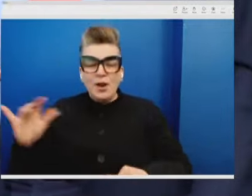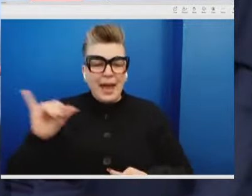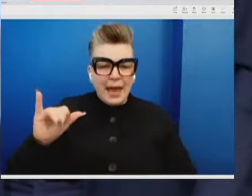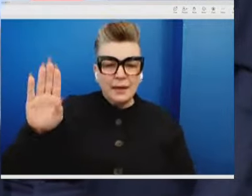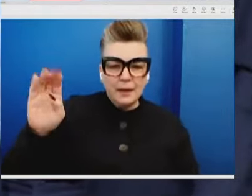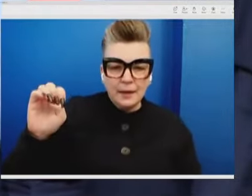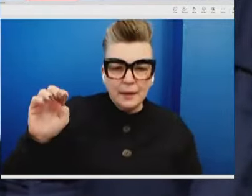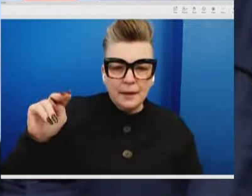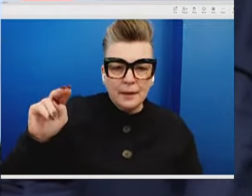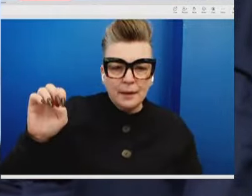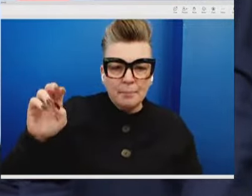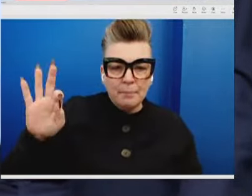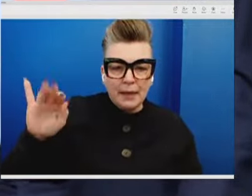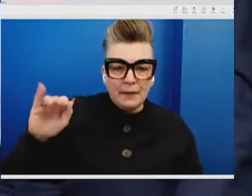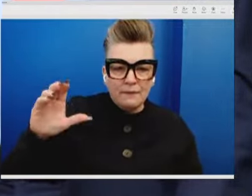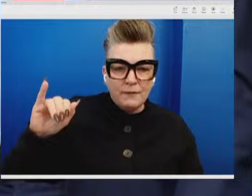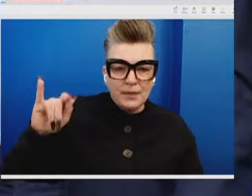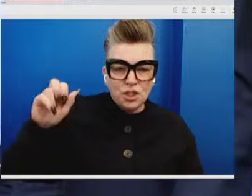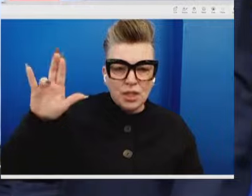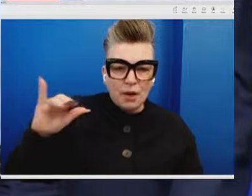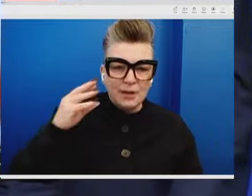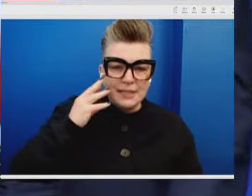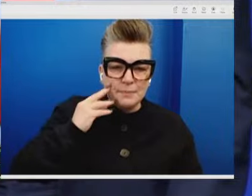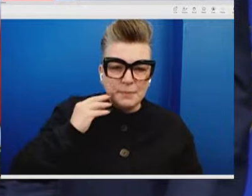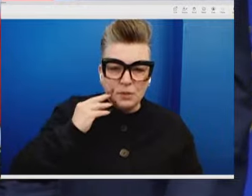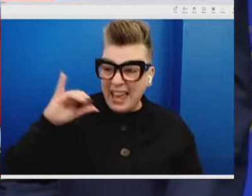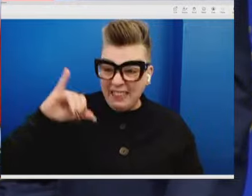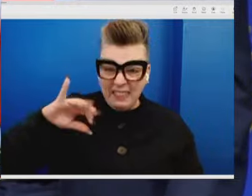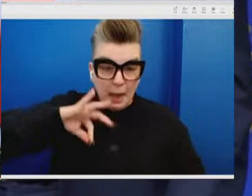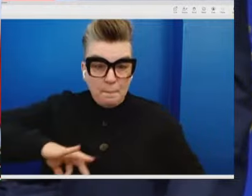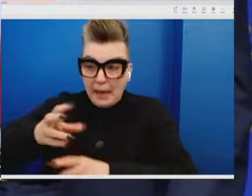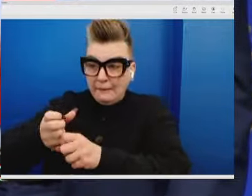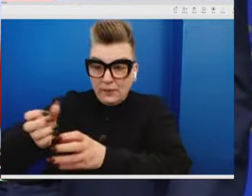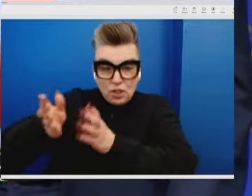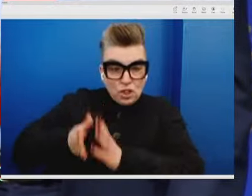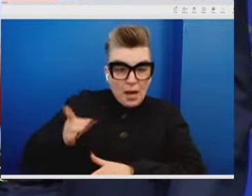will tell you that, and Dr. Oz has brought in the best team to be able to do that.